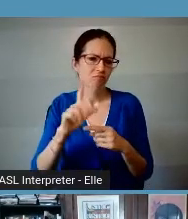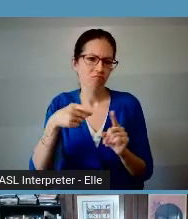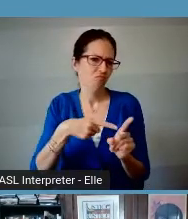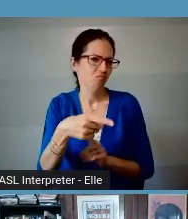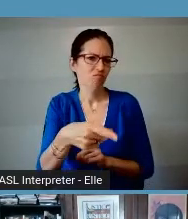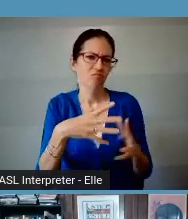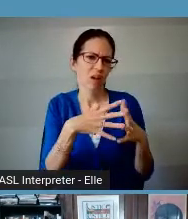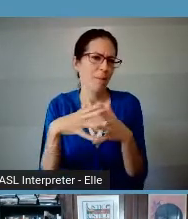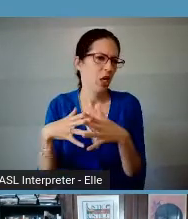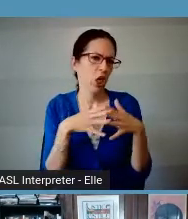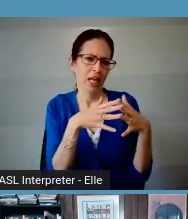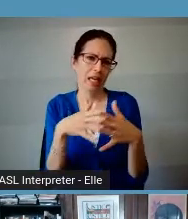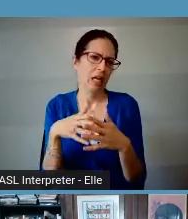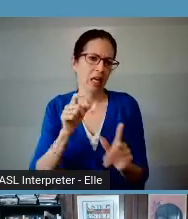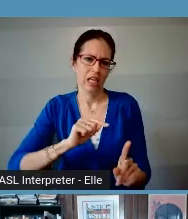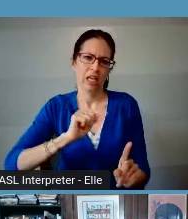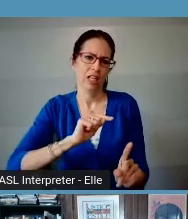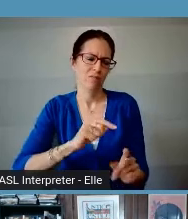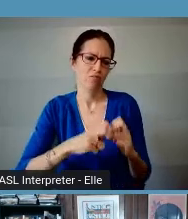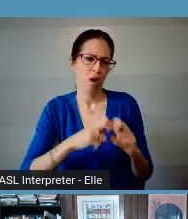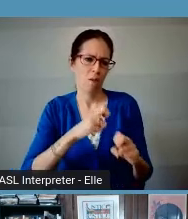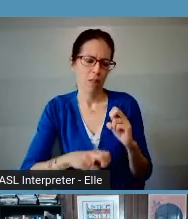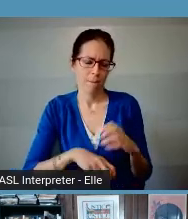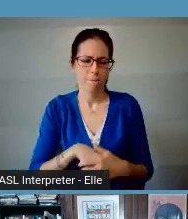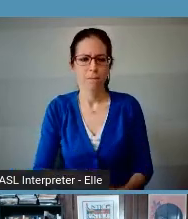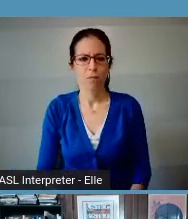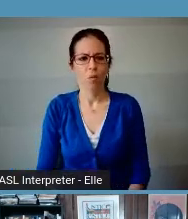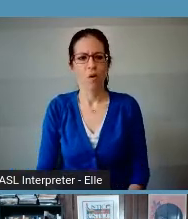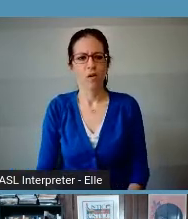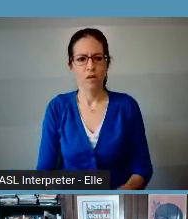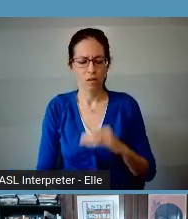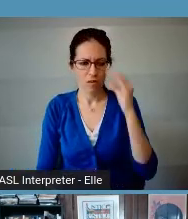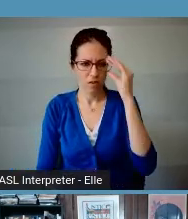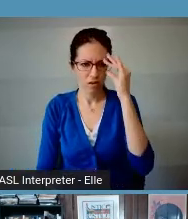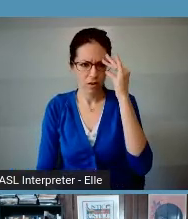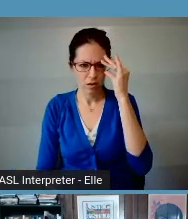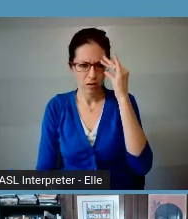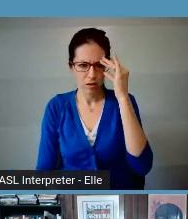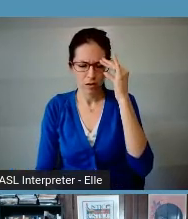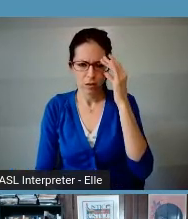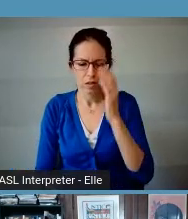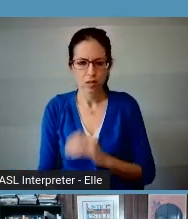in the United States. The people all over the world visit this museum in some of our